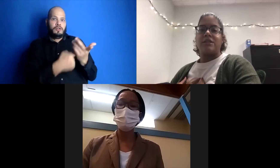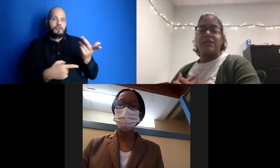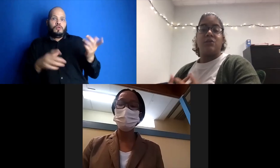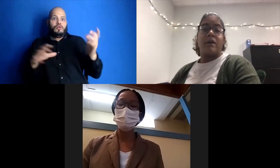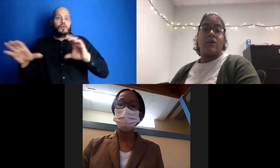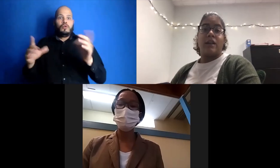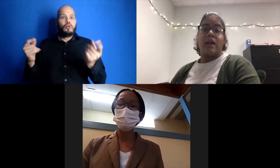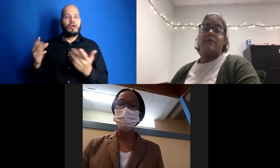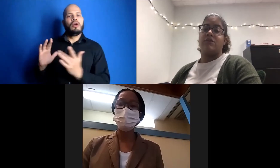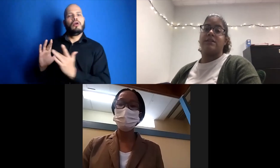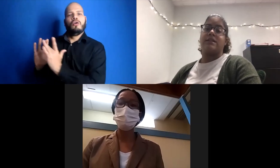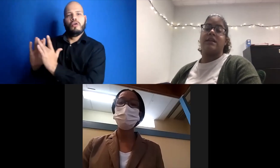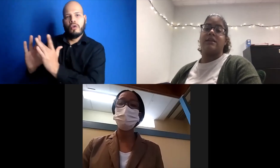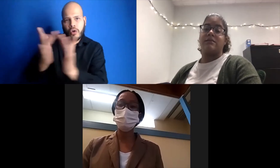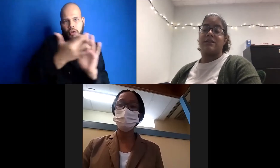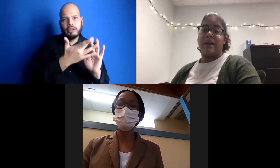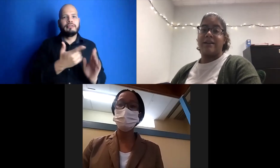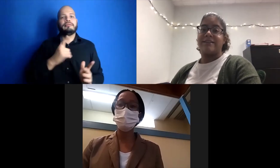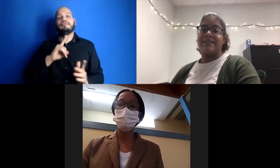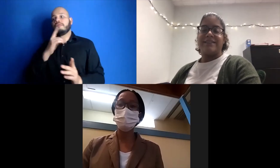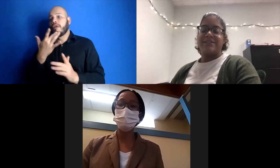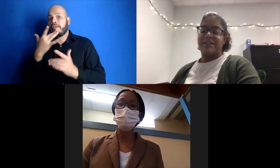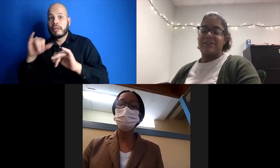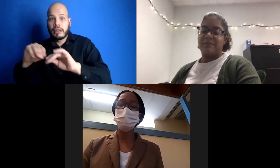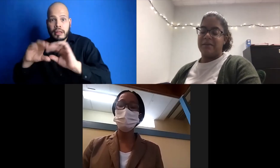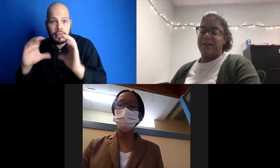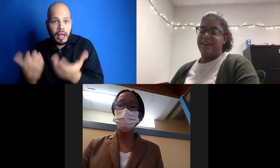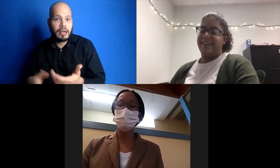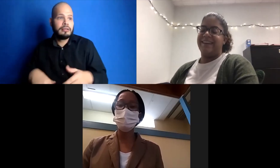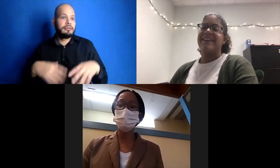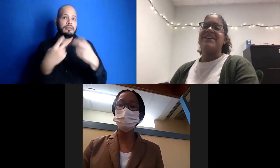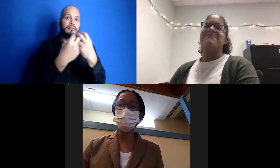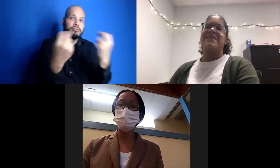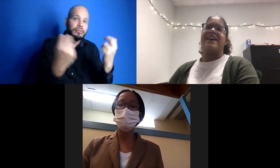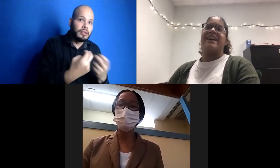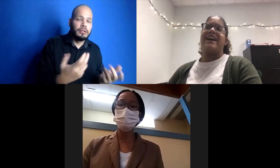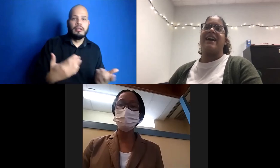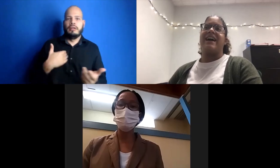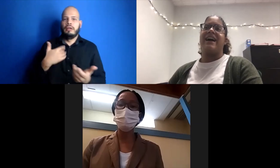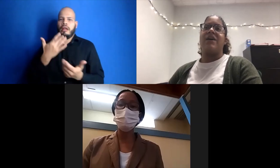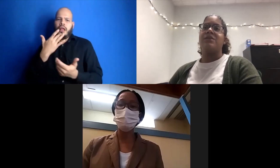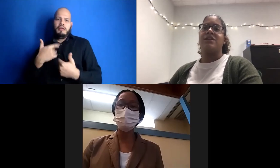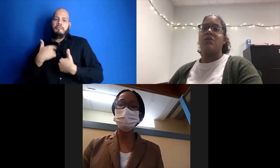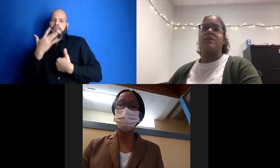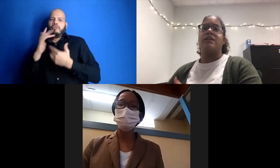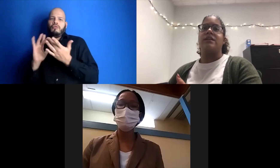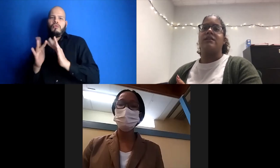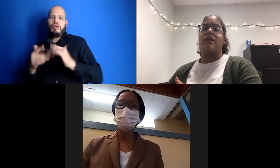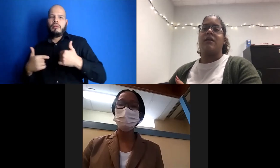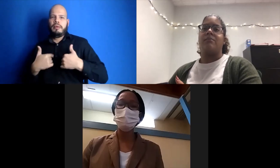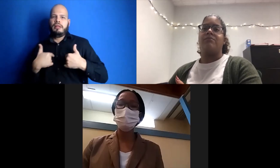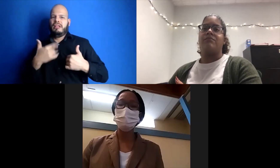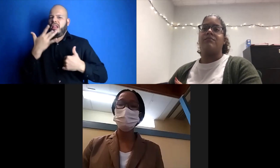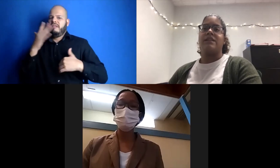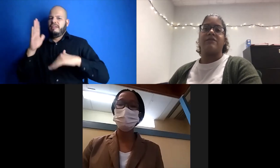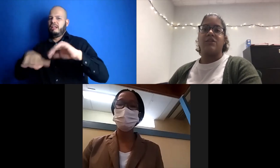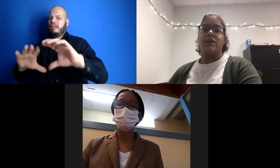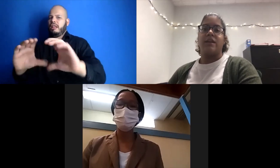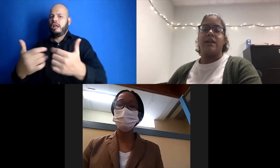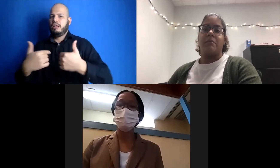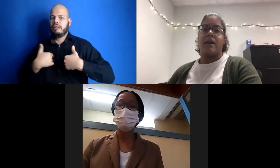do better online versus in class this is my opinion but I was the only um deaf student in my